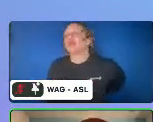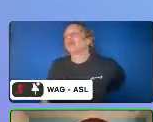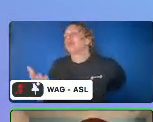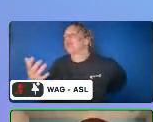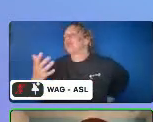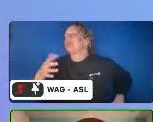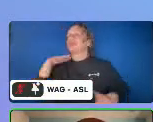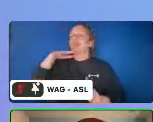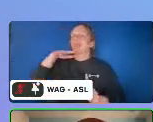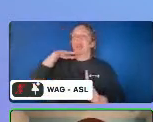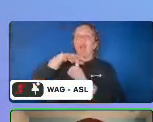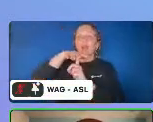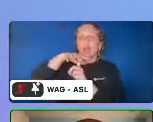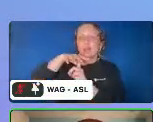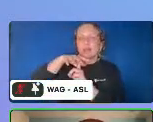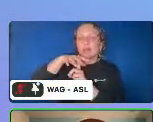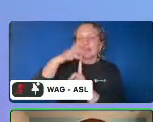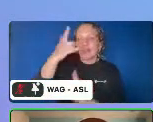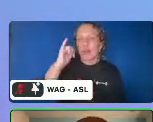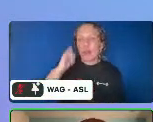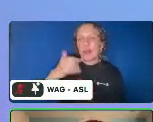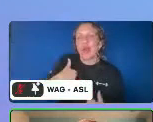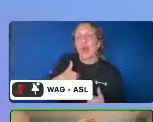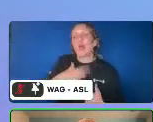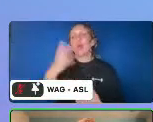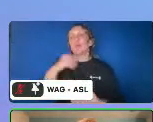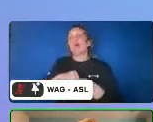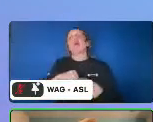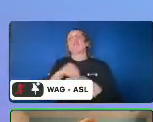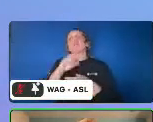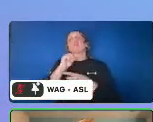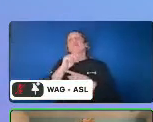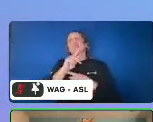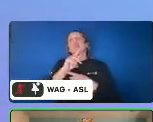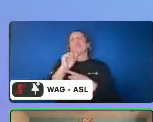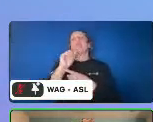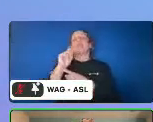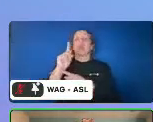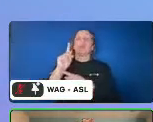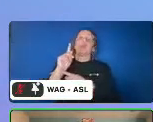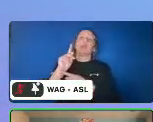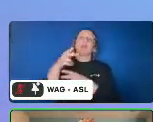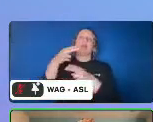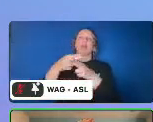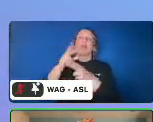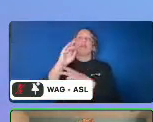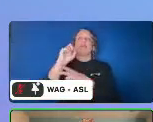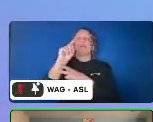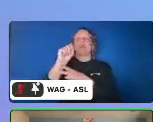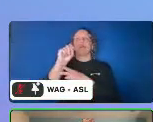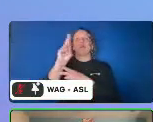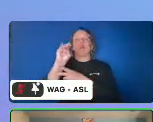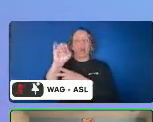We are pretending to be part of this fake bank called Vaultwise. I promise you this plan to do with the bank